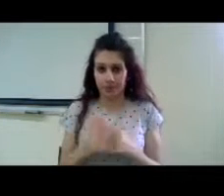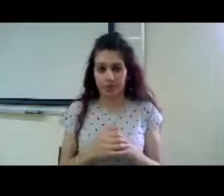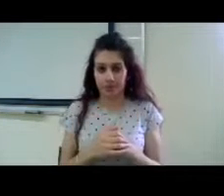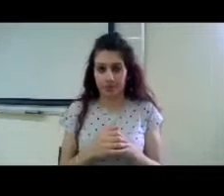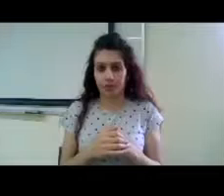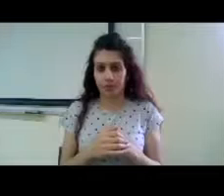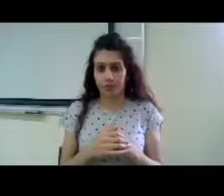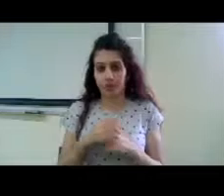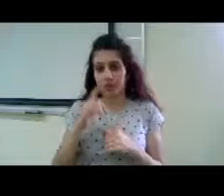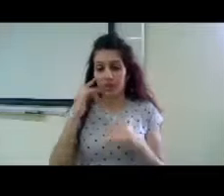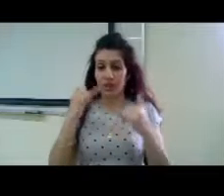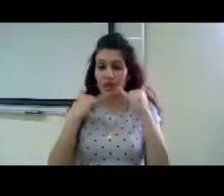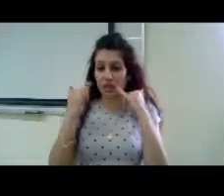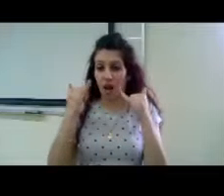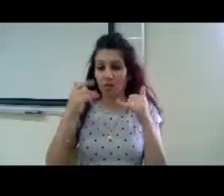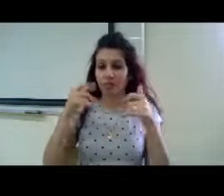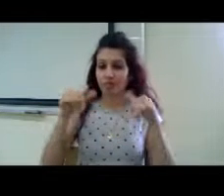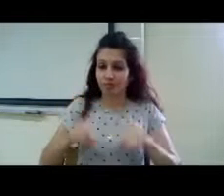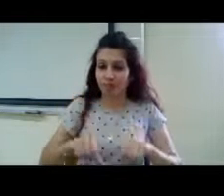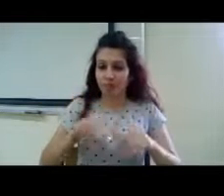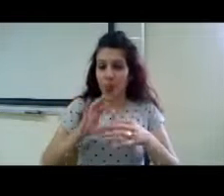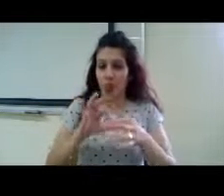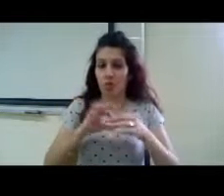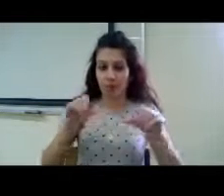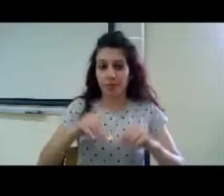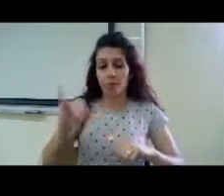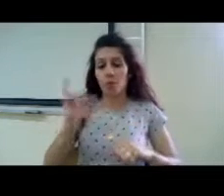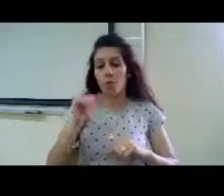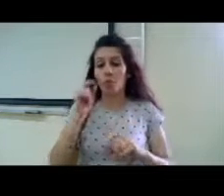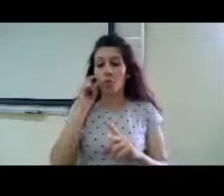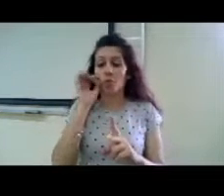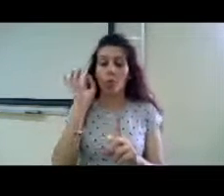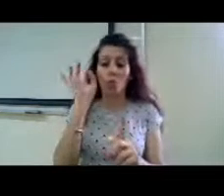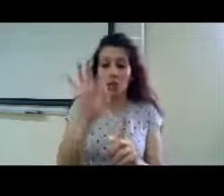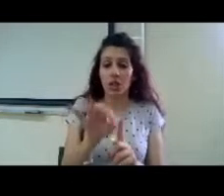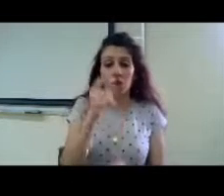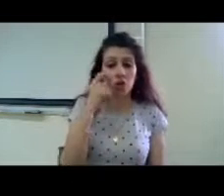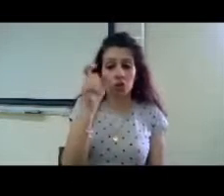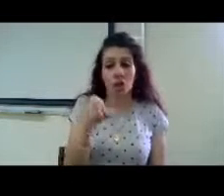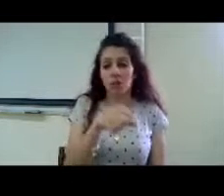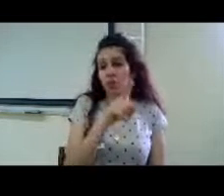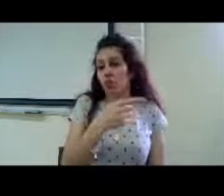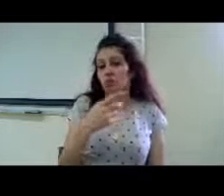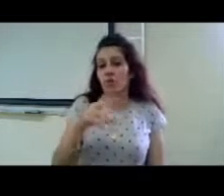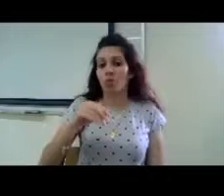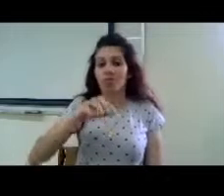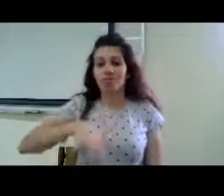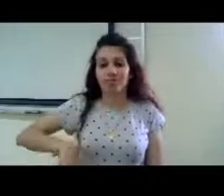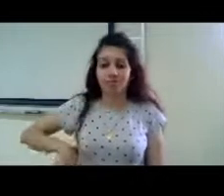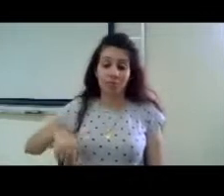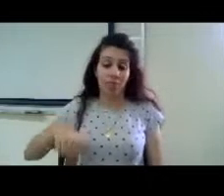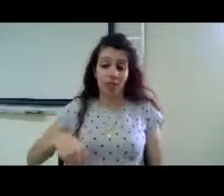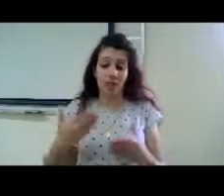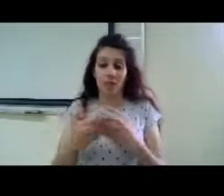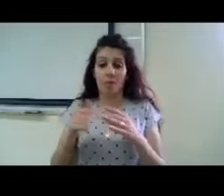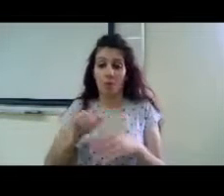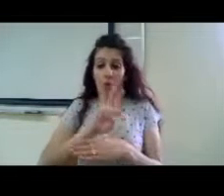increasingly apparent as we move towards distance learning solutions in response to COBIT and and I think we've seen a lot of that over the last couple of